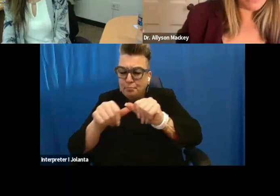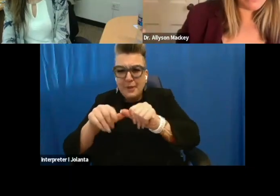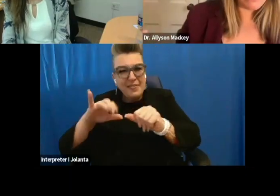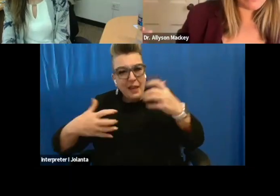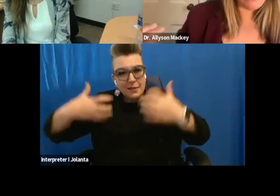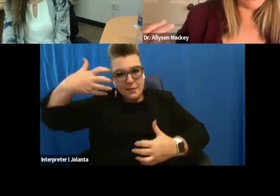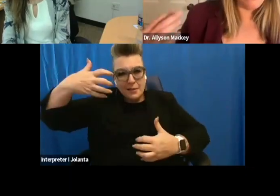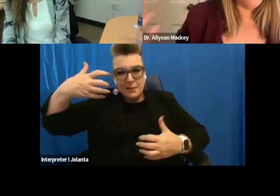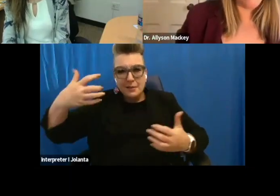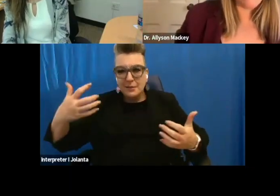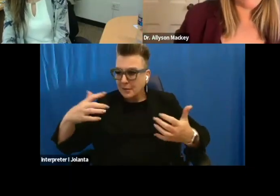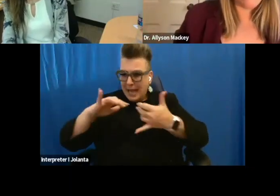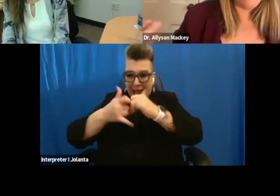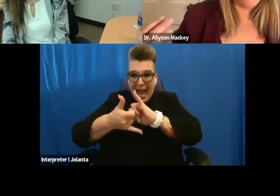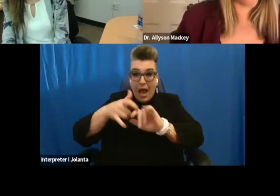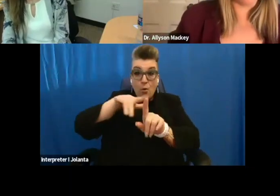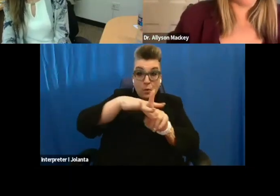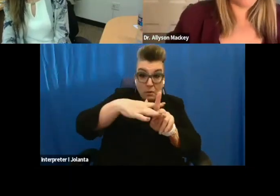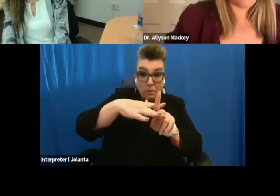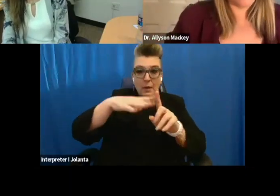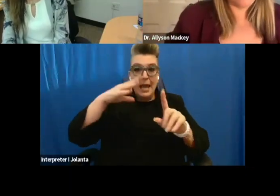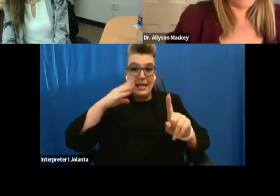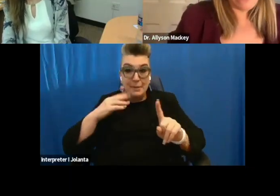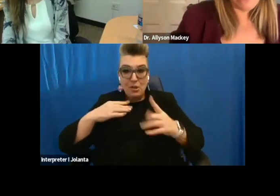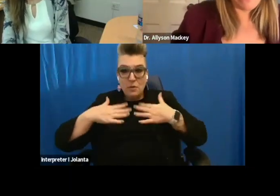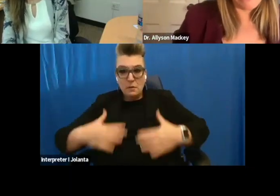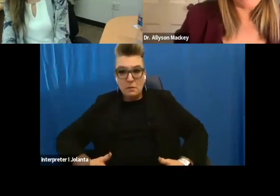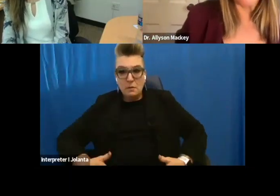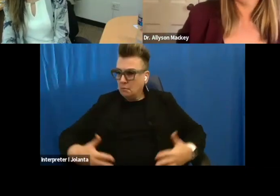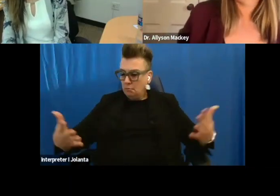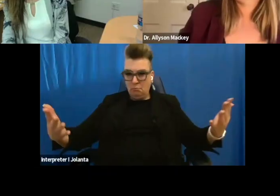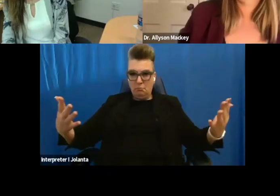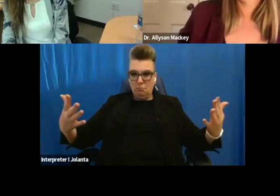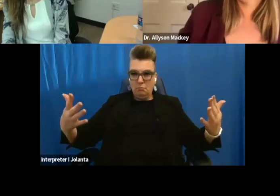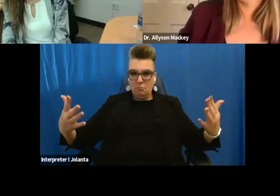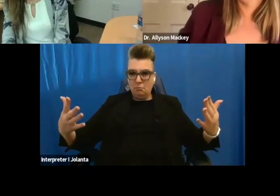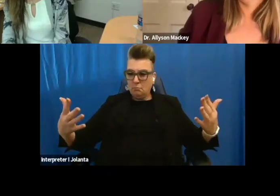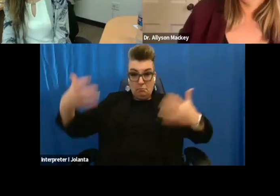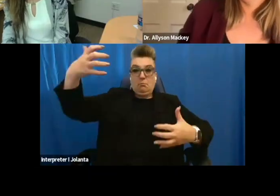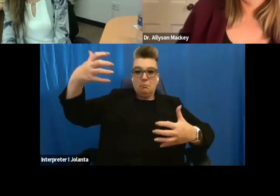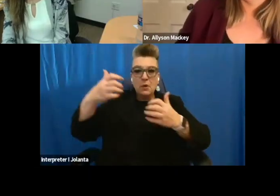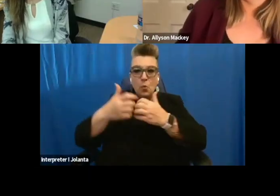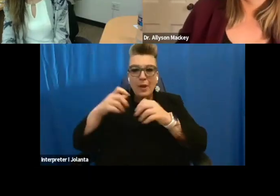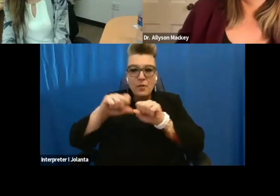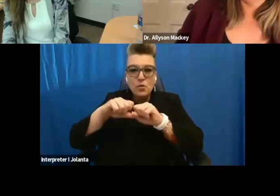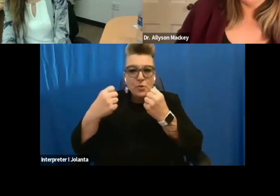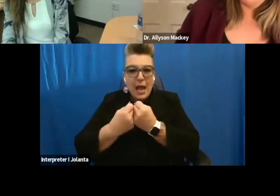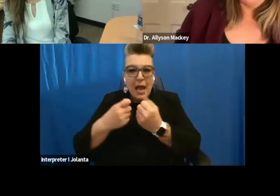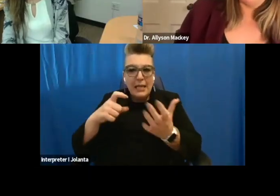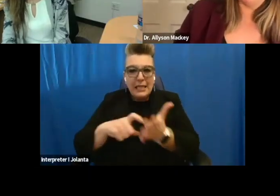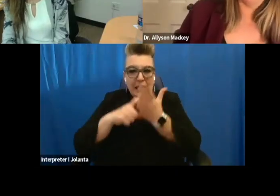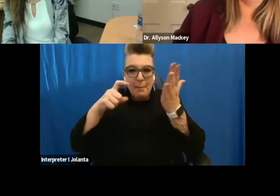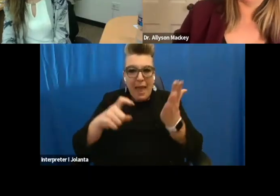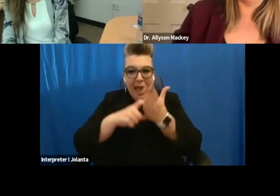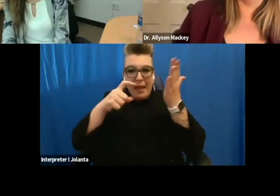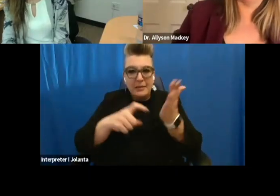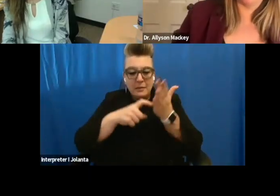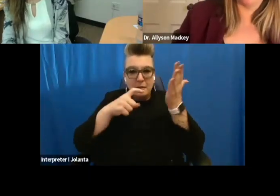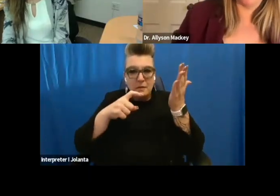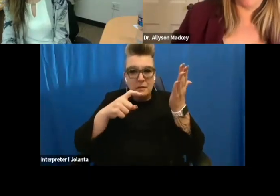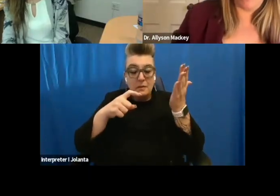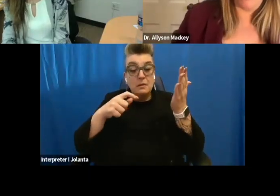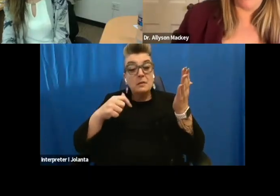to experiences with sort of what our society demands i will say that I am still suspicious